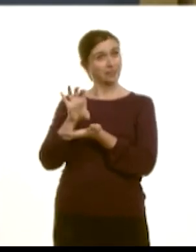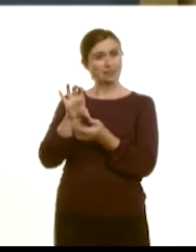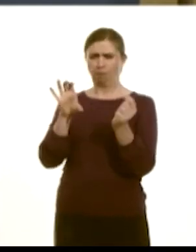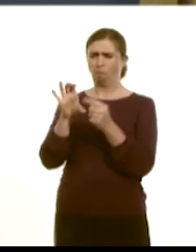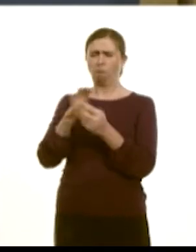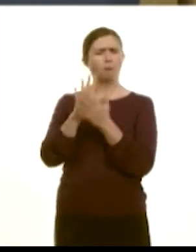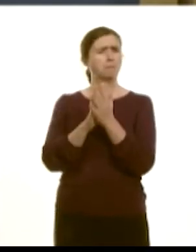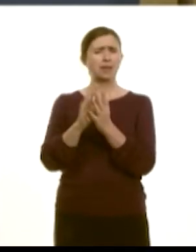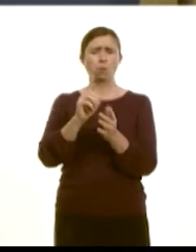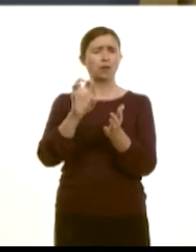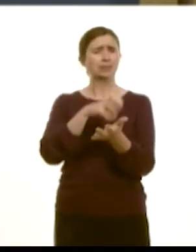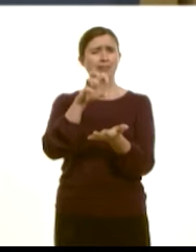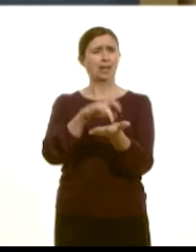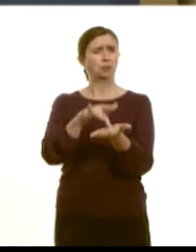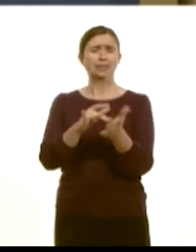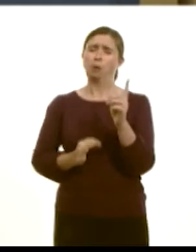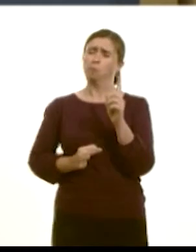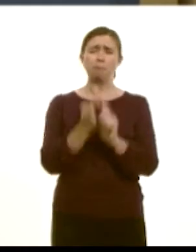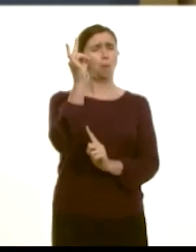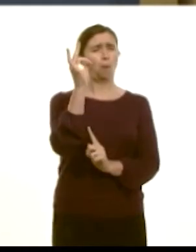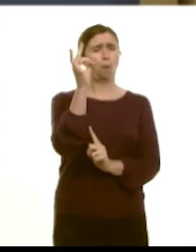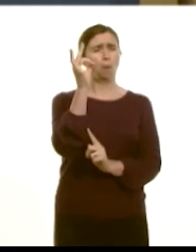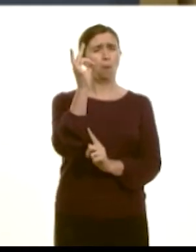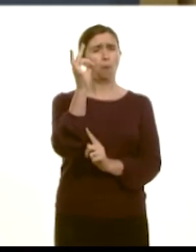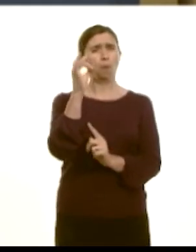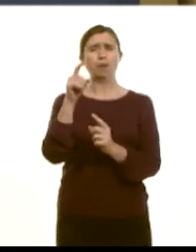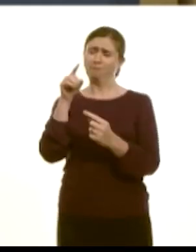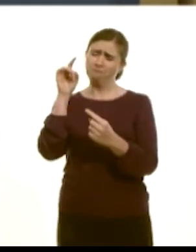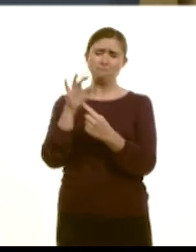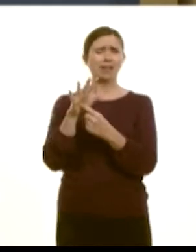improved the town centre and this vital valley hub.